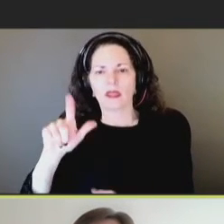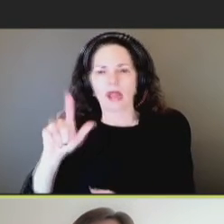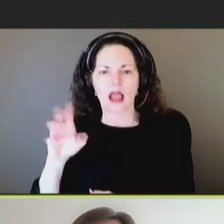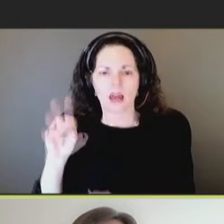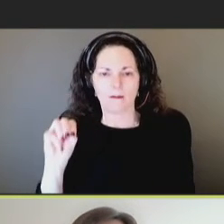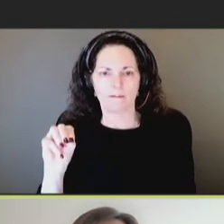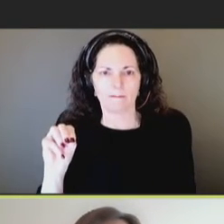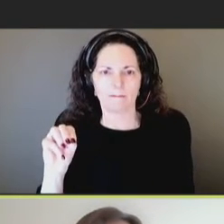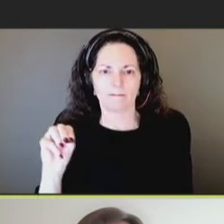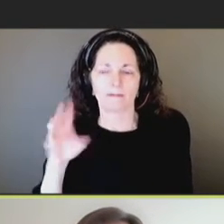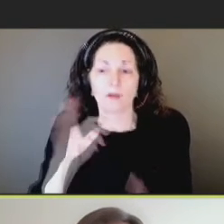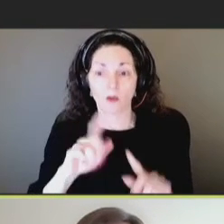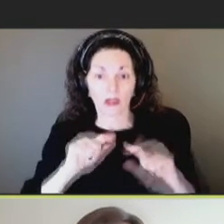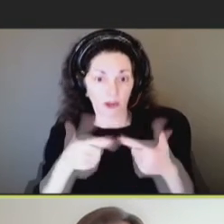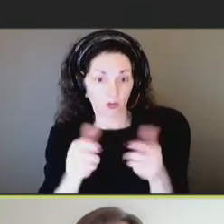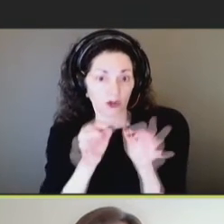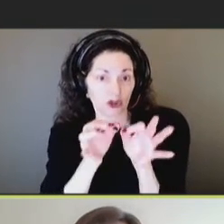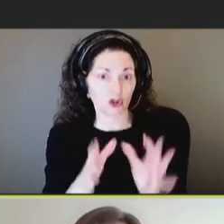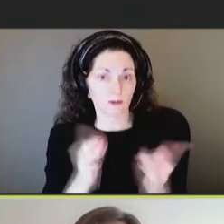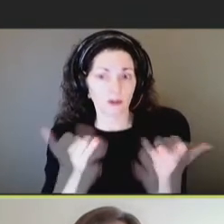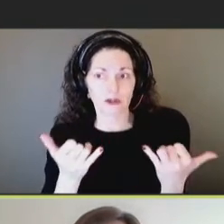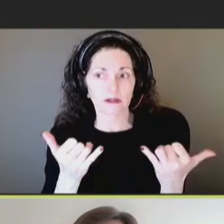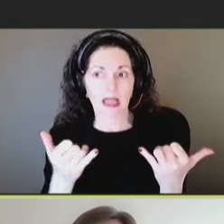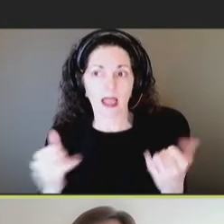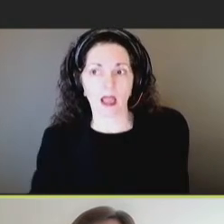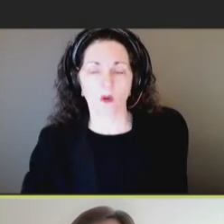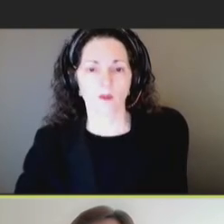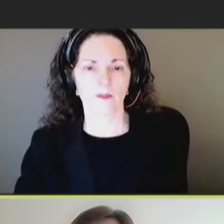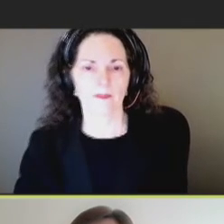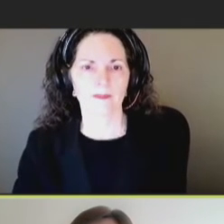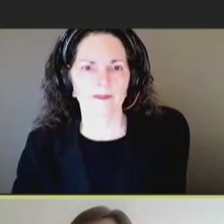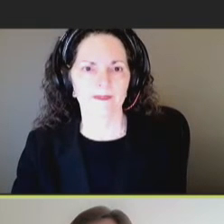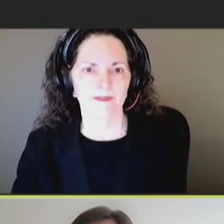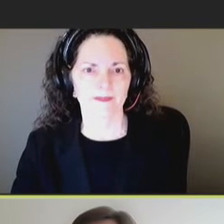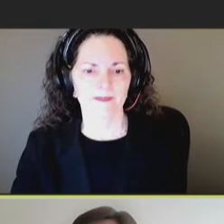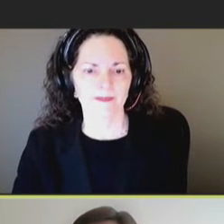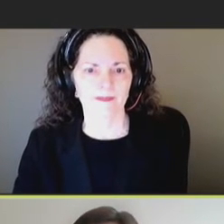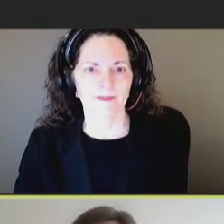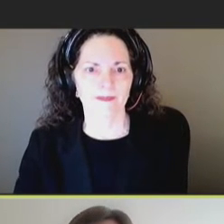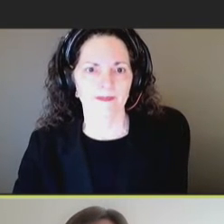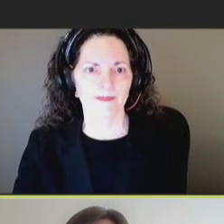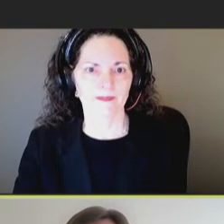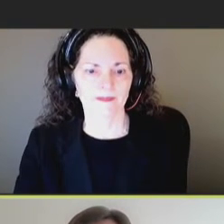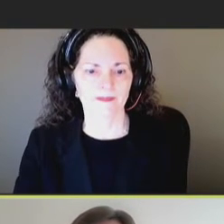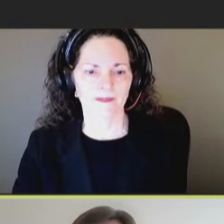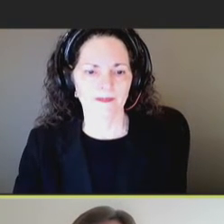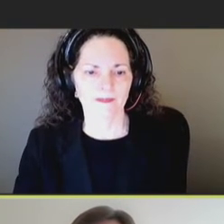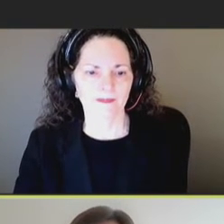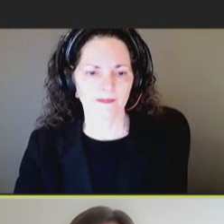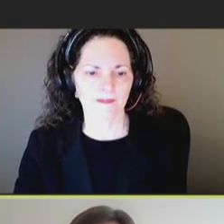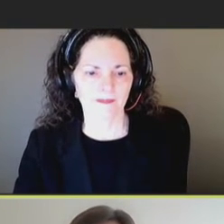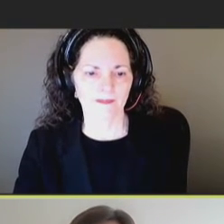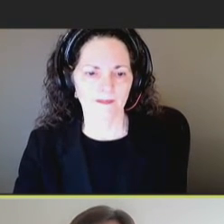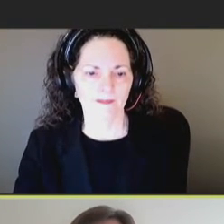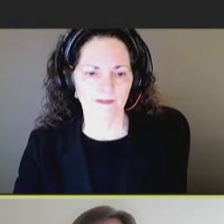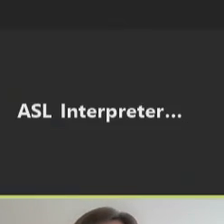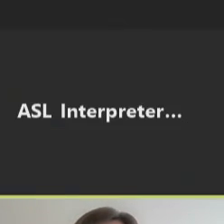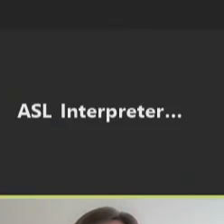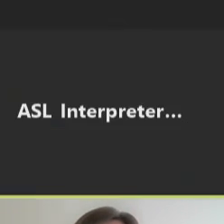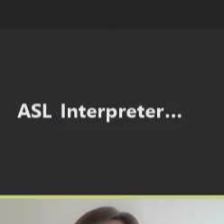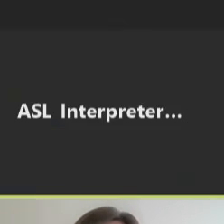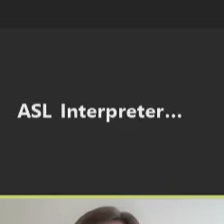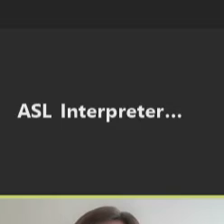During the COVID 19 pandemic, at the behest of the Australian Government, we partnered